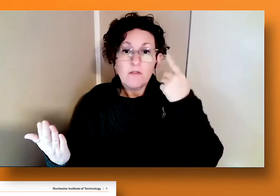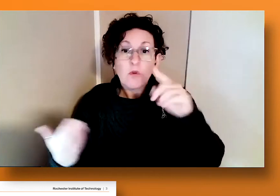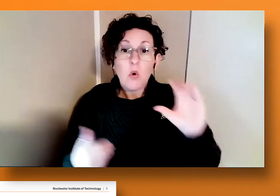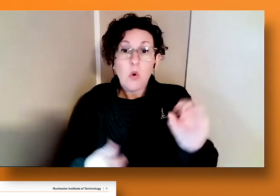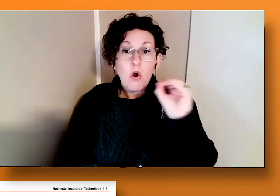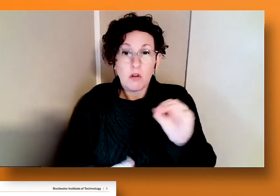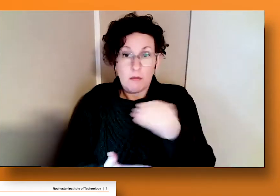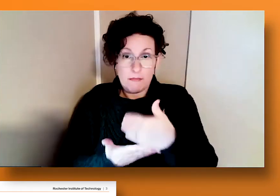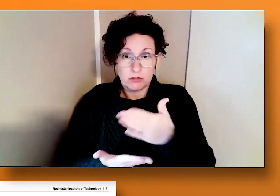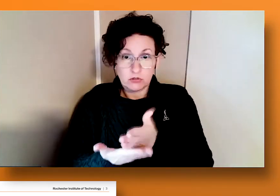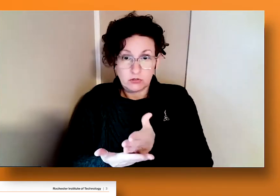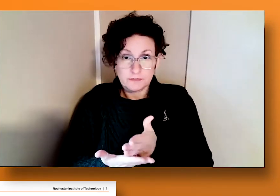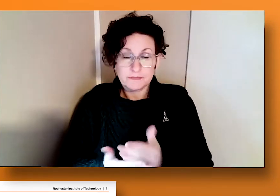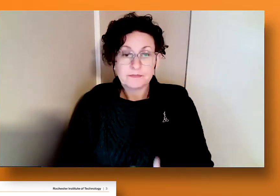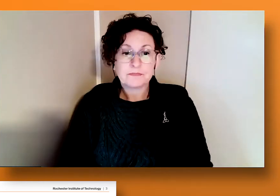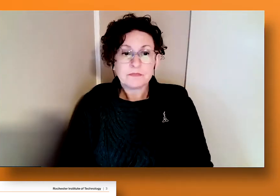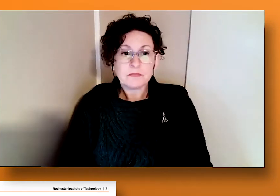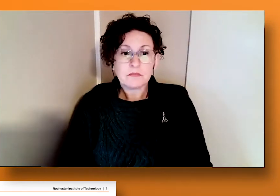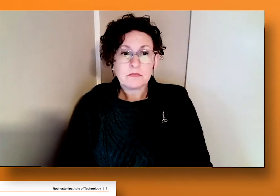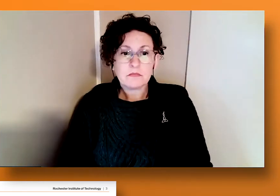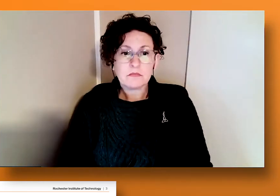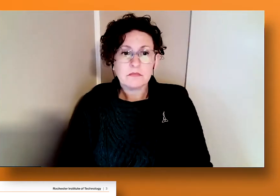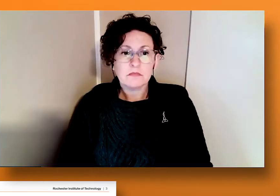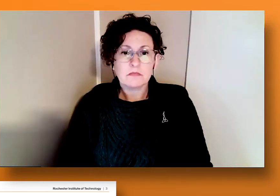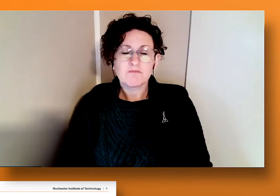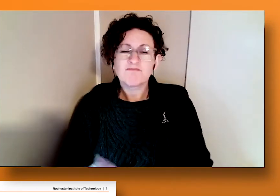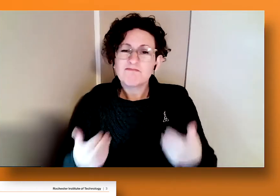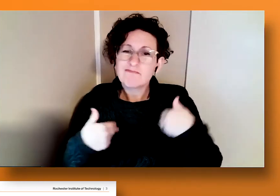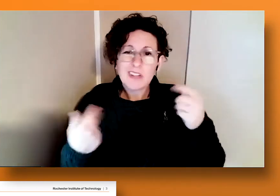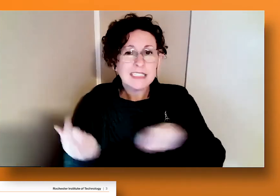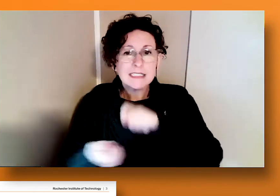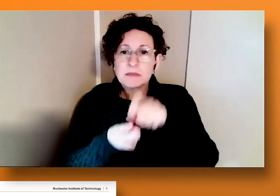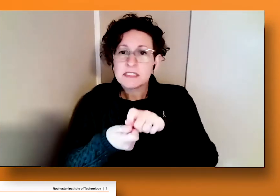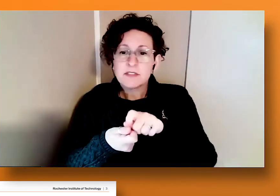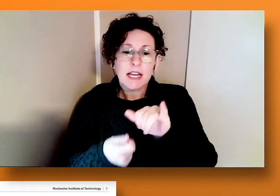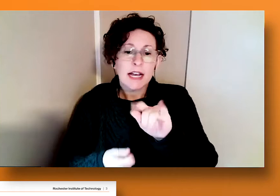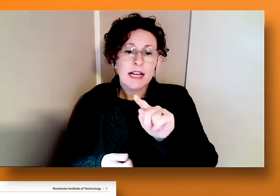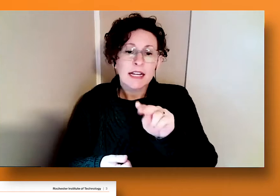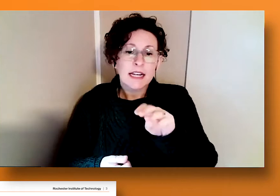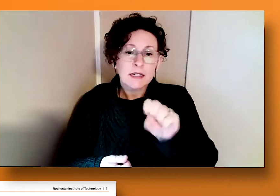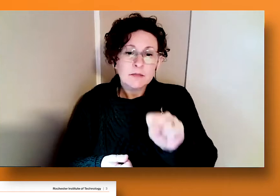So there are specific items, such as, you know,